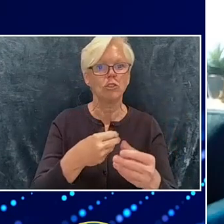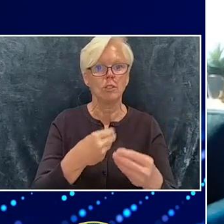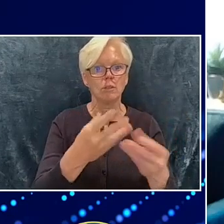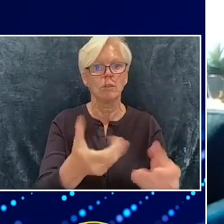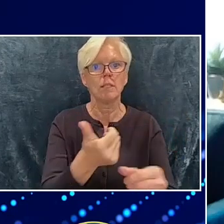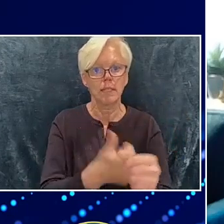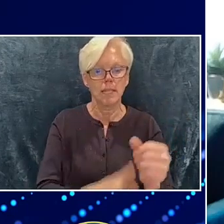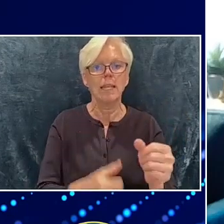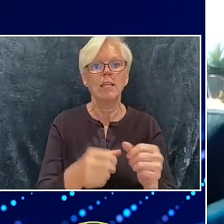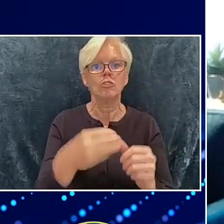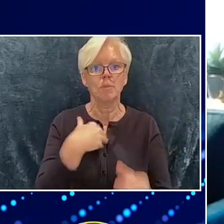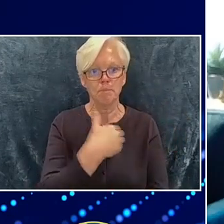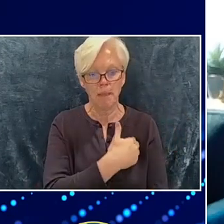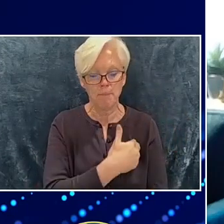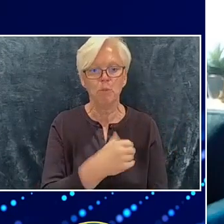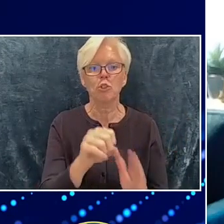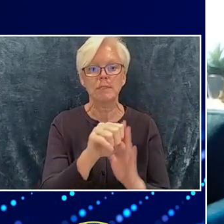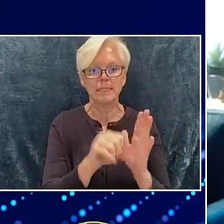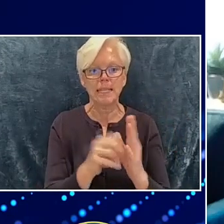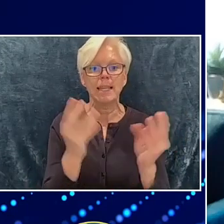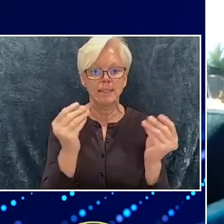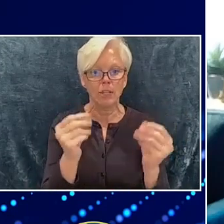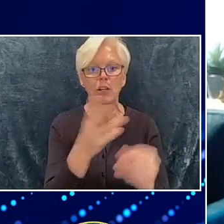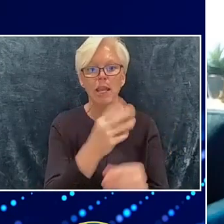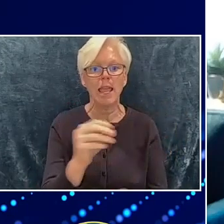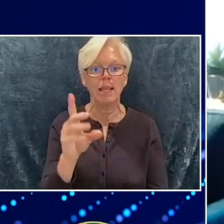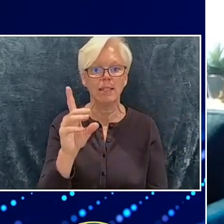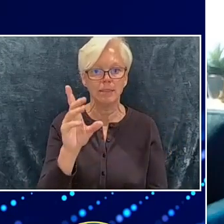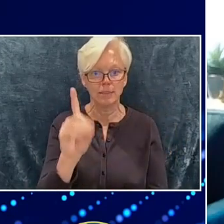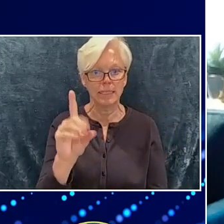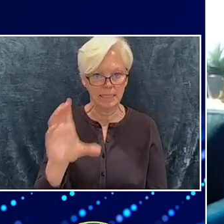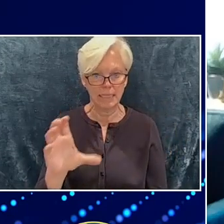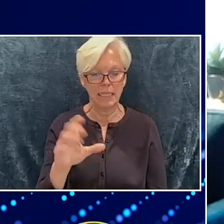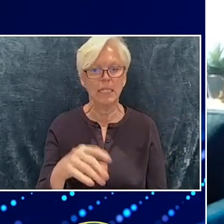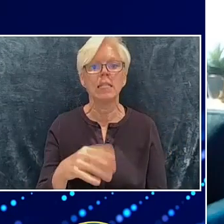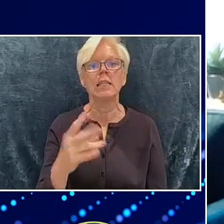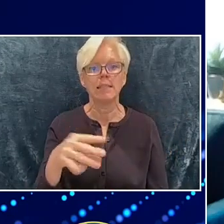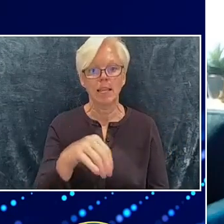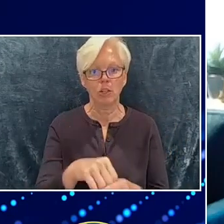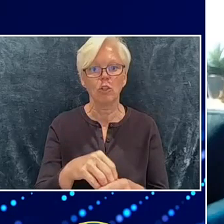and the District of Columbia that includes a state's important agency information.